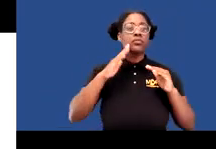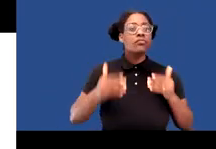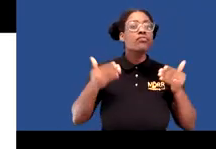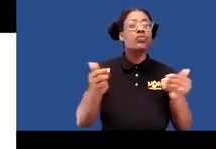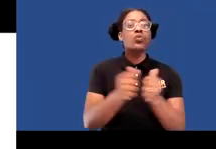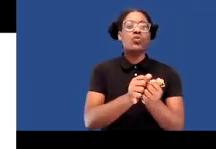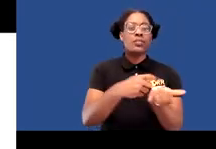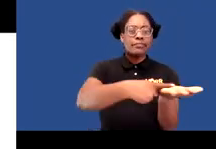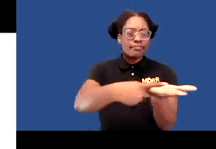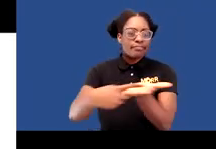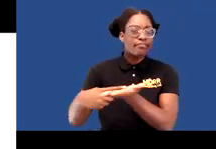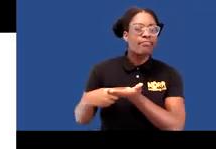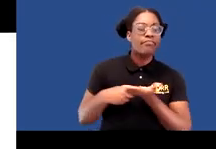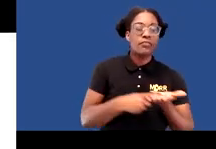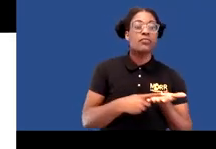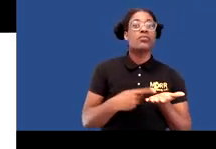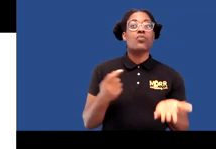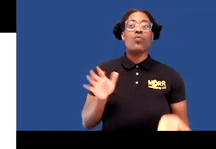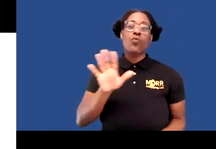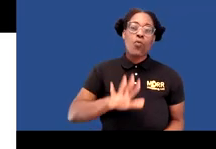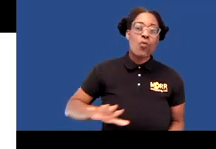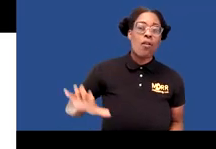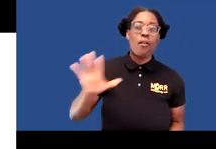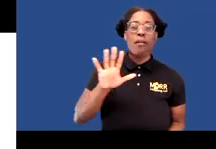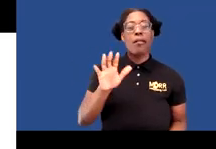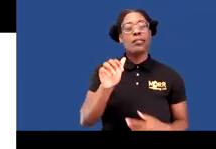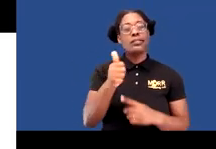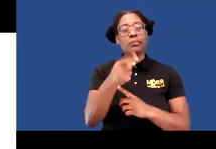about 10 minutes before the end of the webinar.